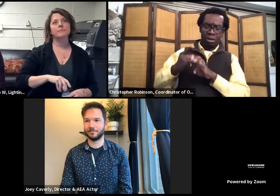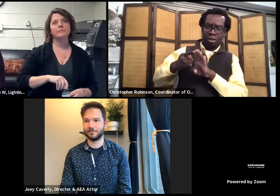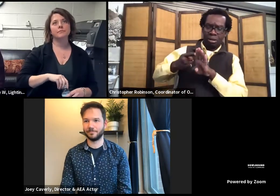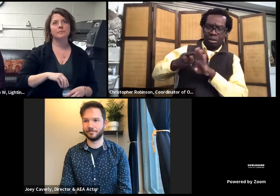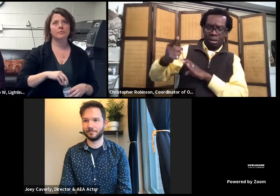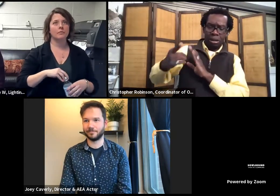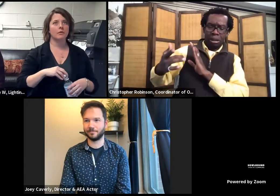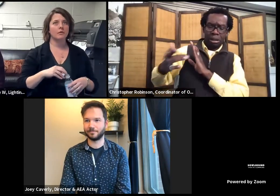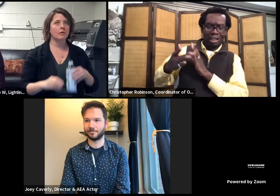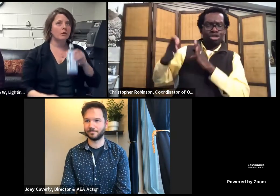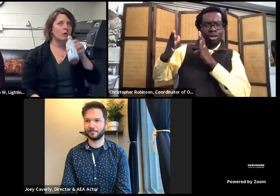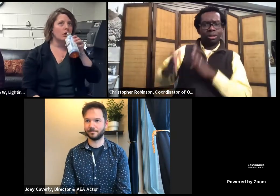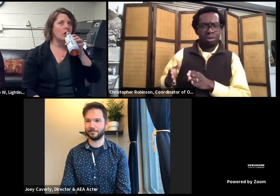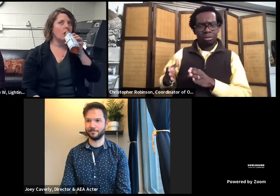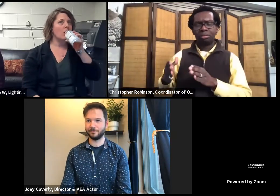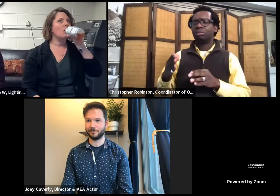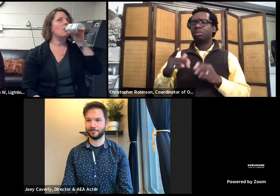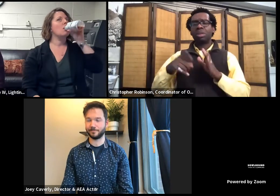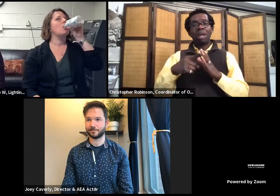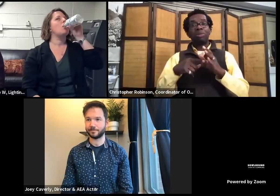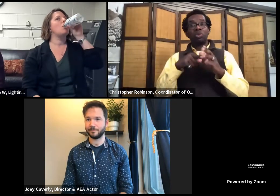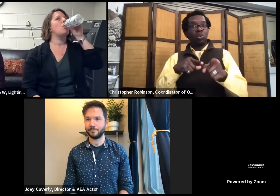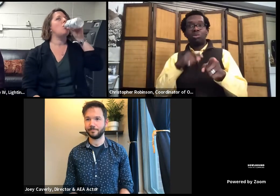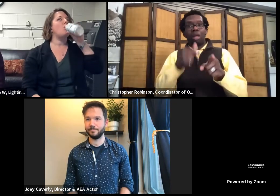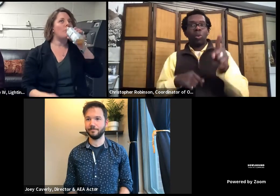Working with deaf, professional technicians,